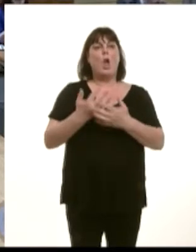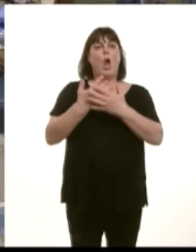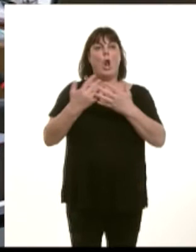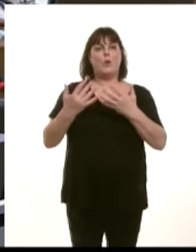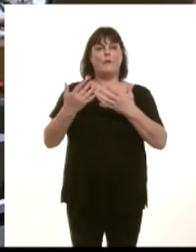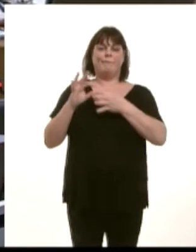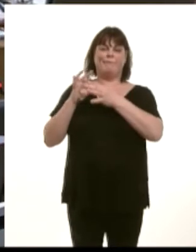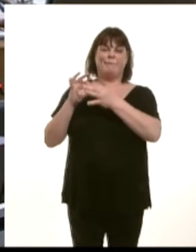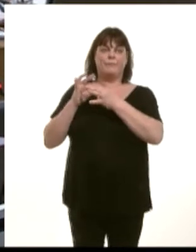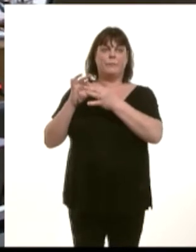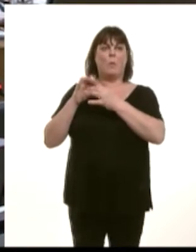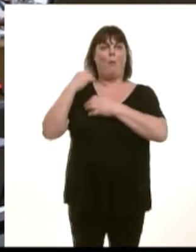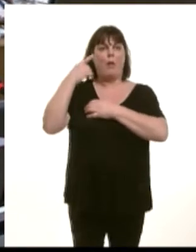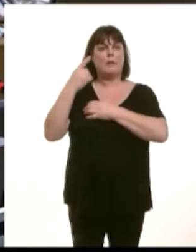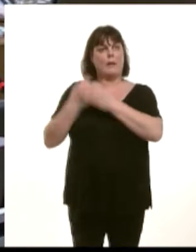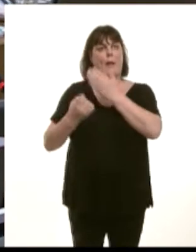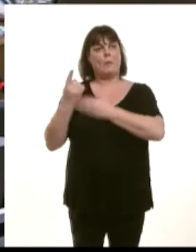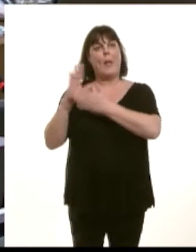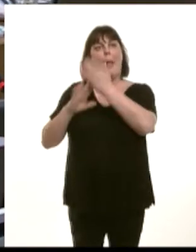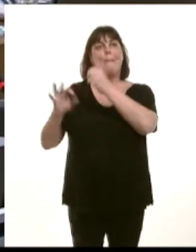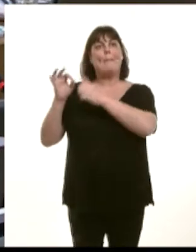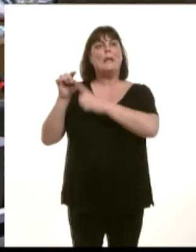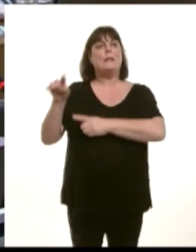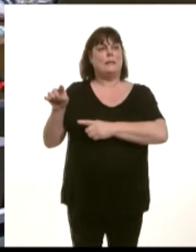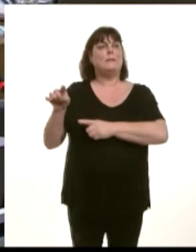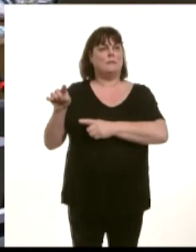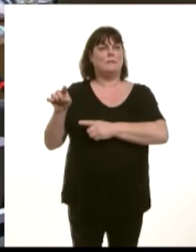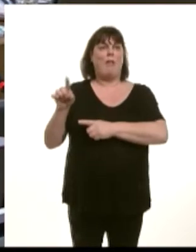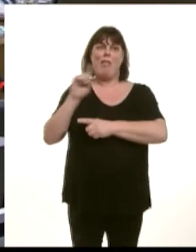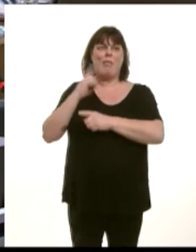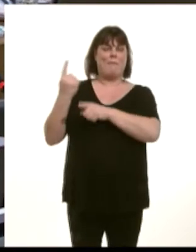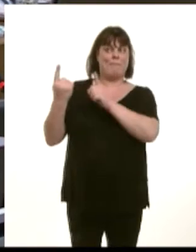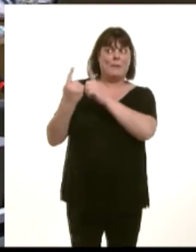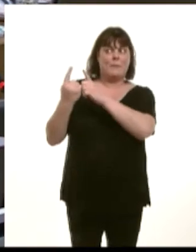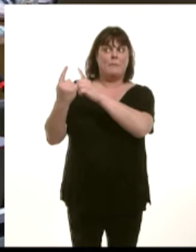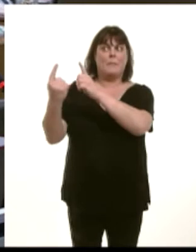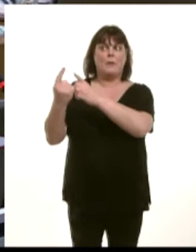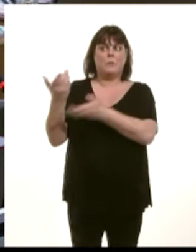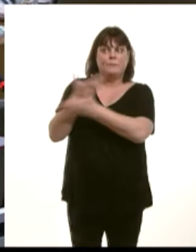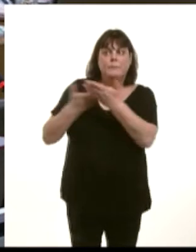Ministers, dealing with their Westminster counterparts on, as it were, a day-to-day or week-to-week level.